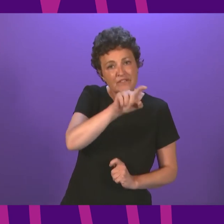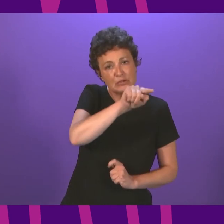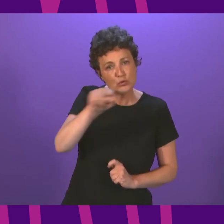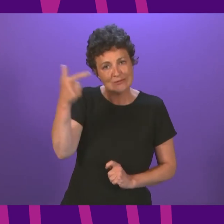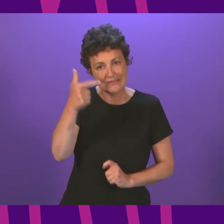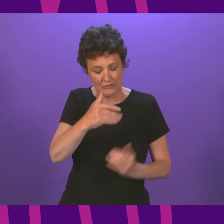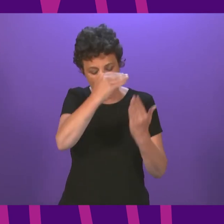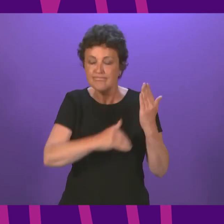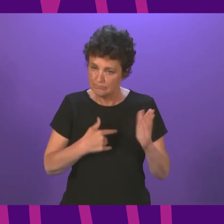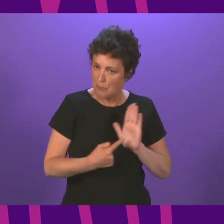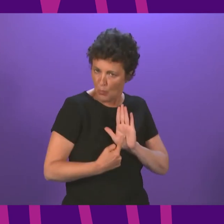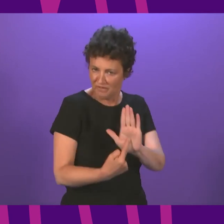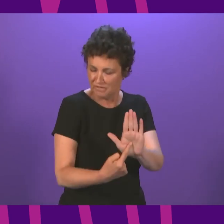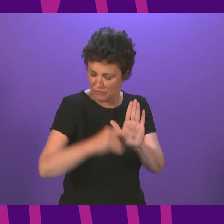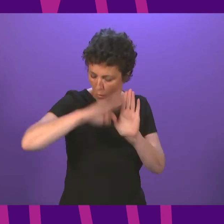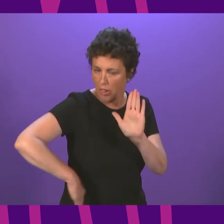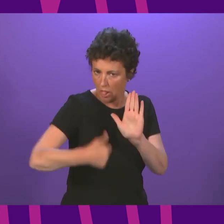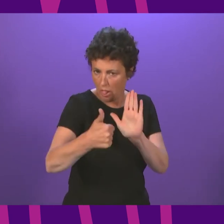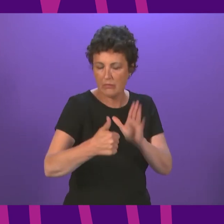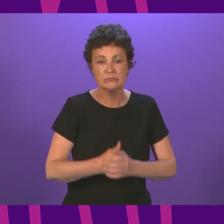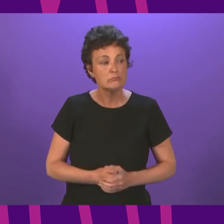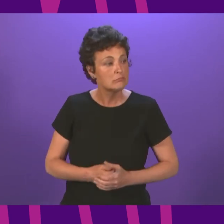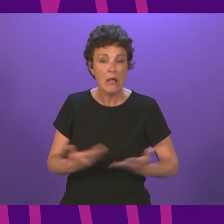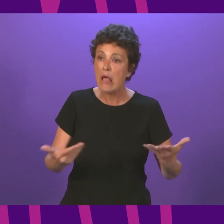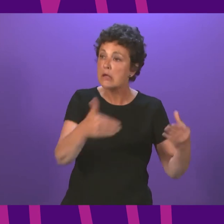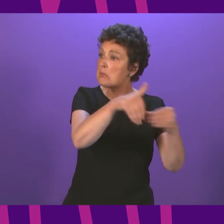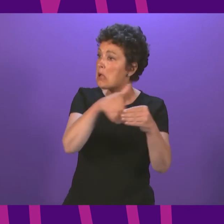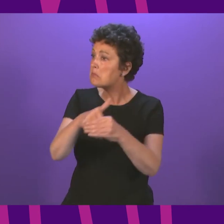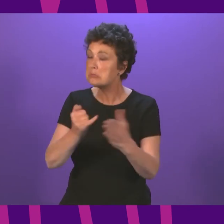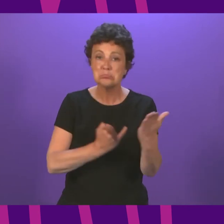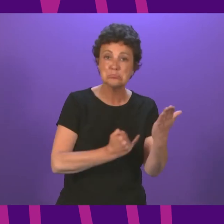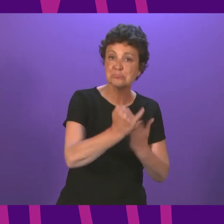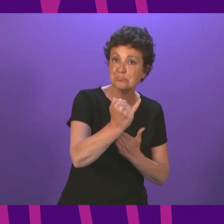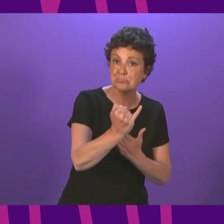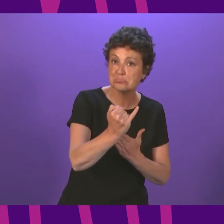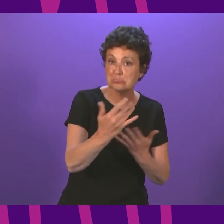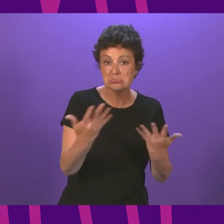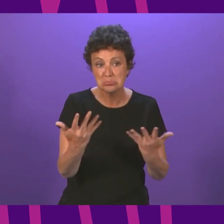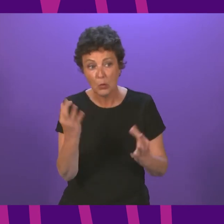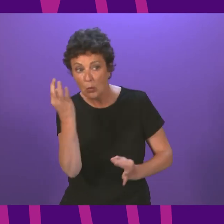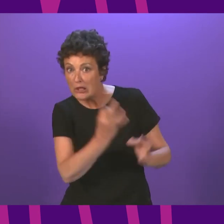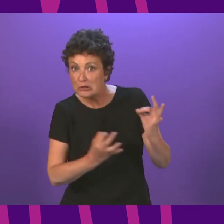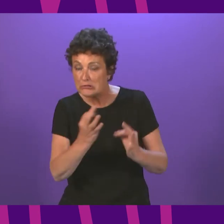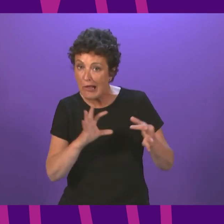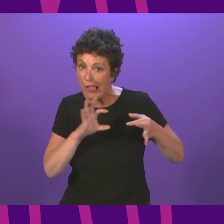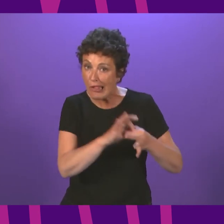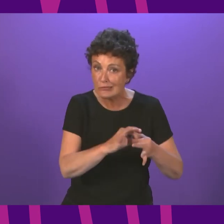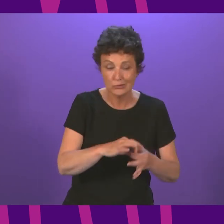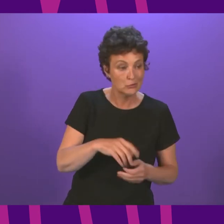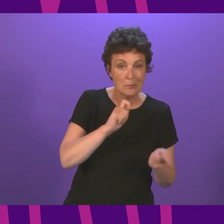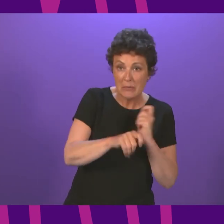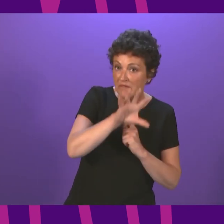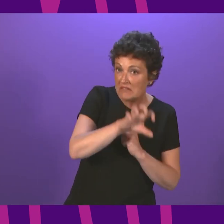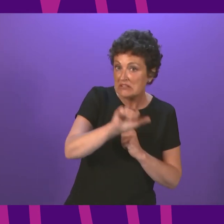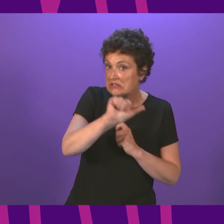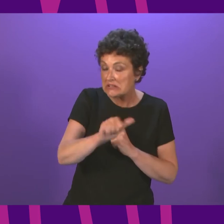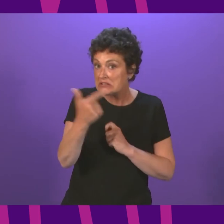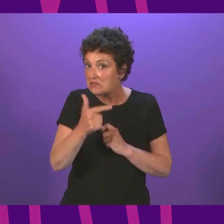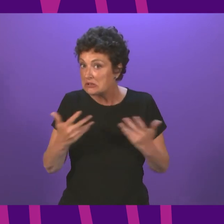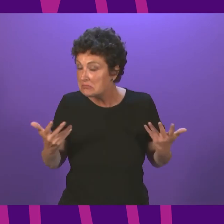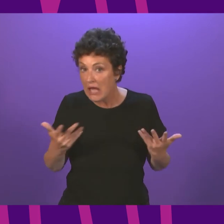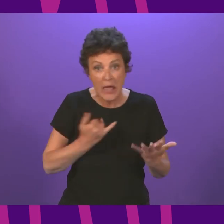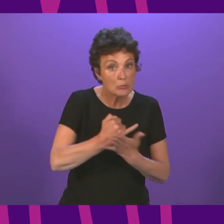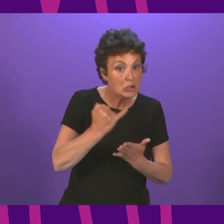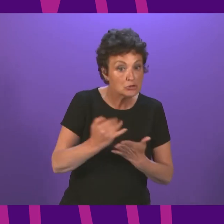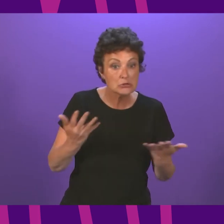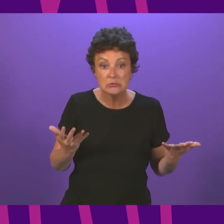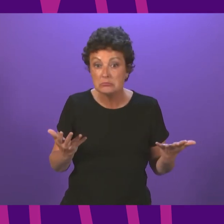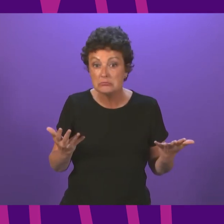the people whom we both represented in the county of Angus with devotion for many years.